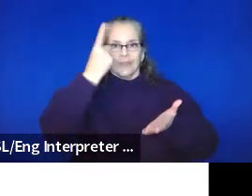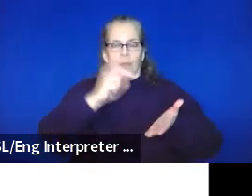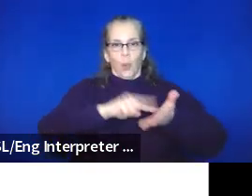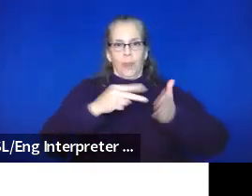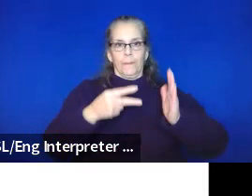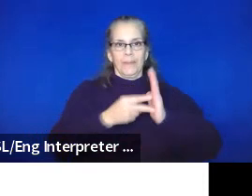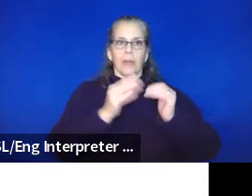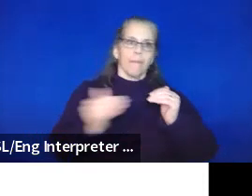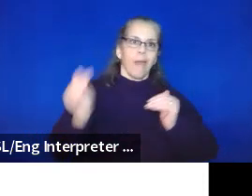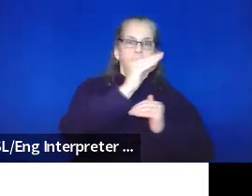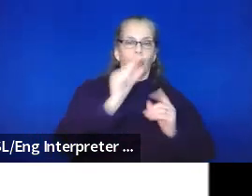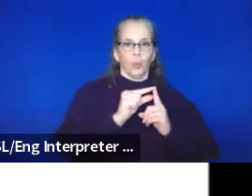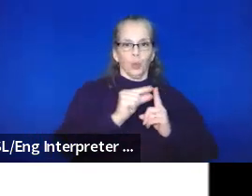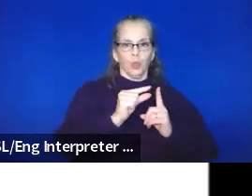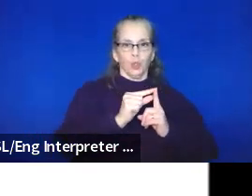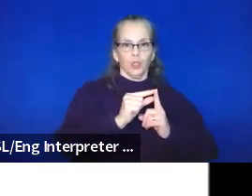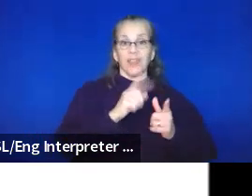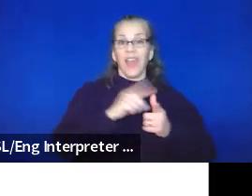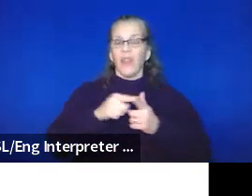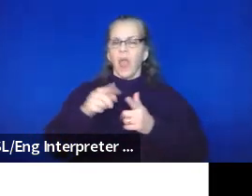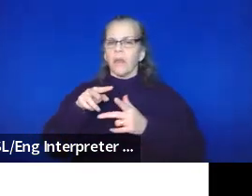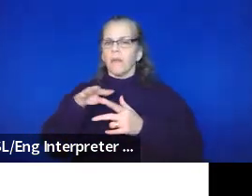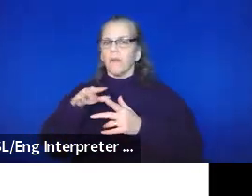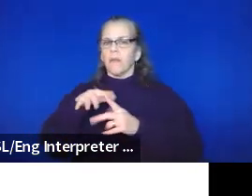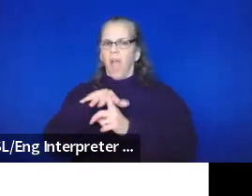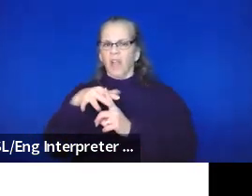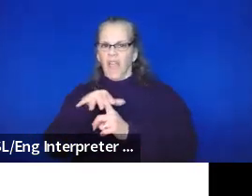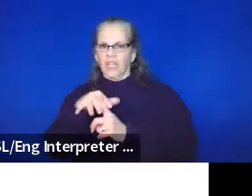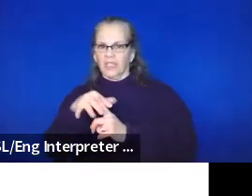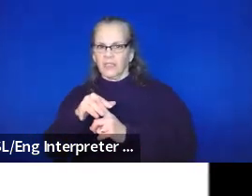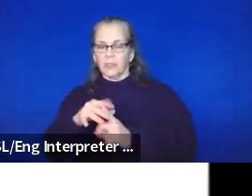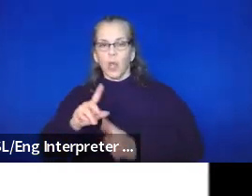And then we have context, like where are you talking. Have you talked to this person before?